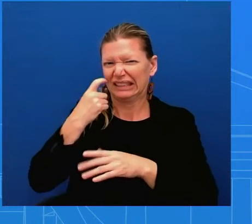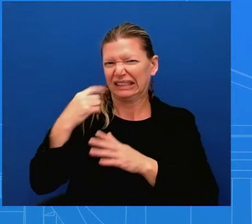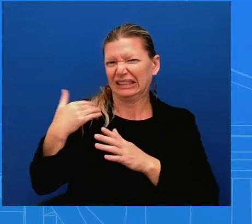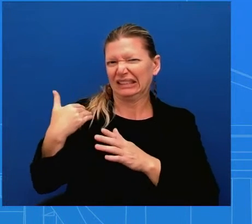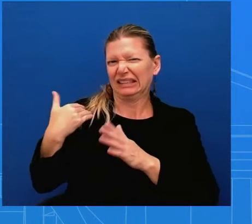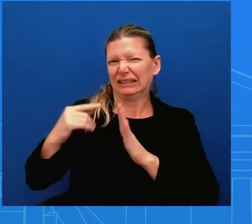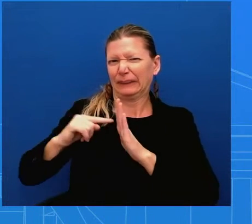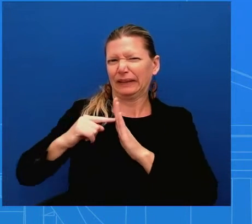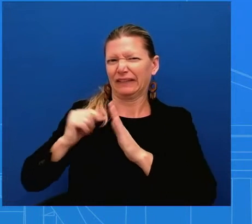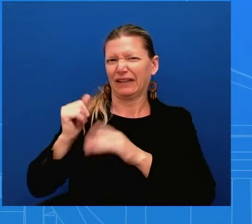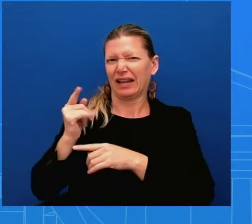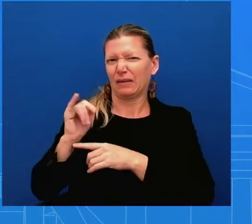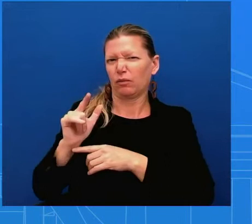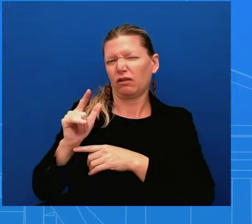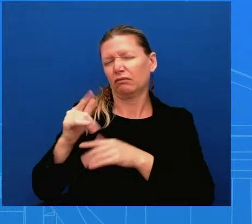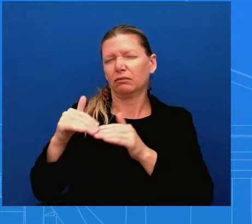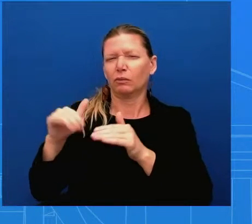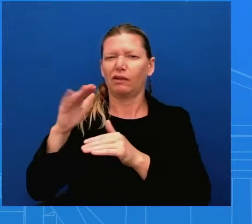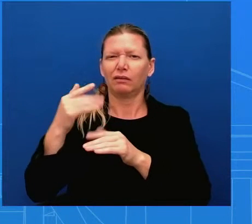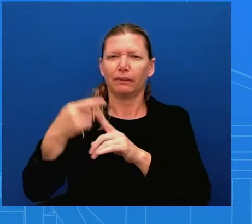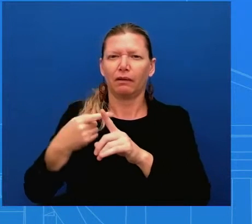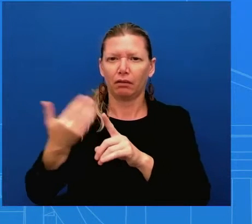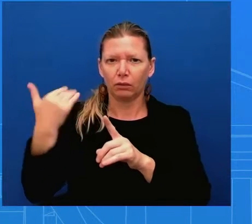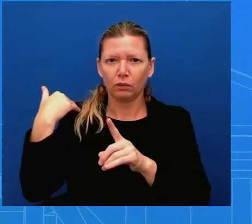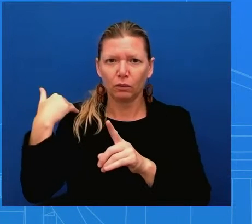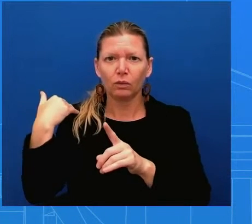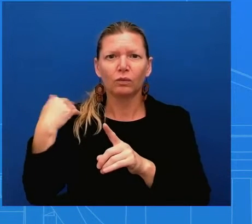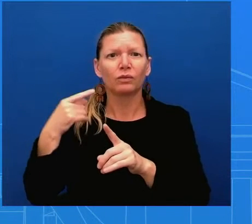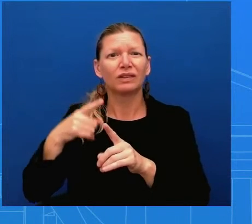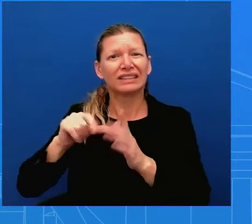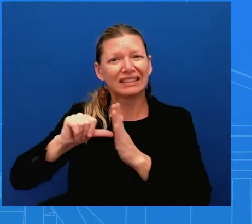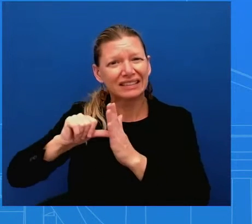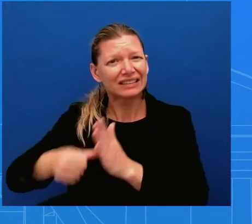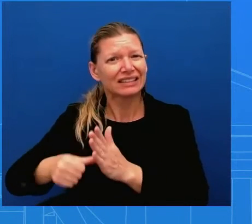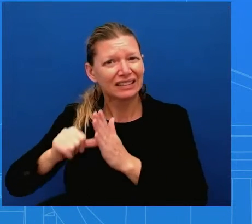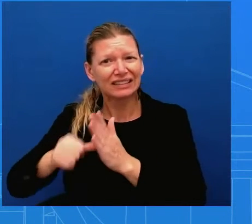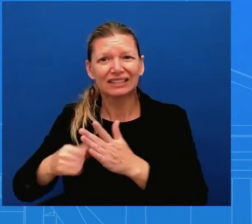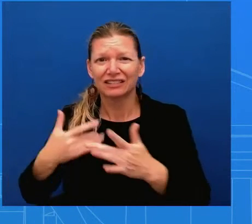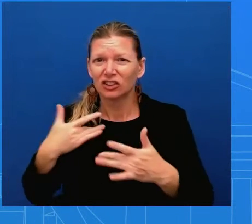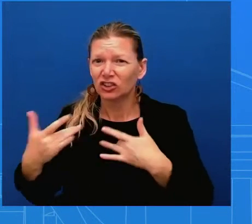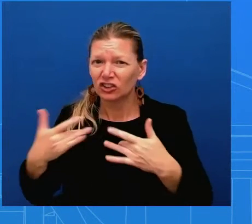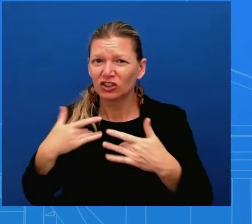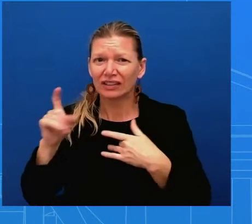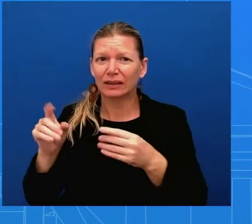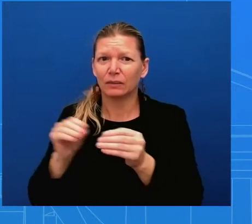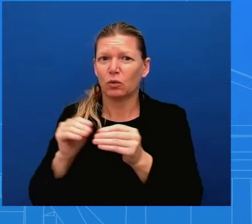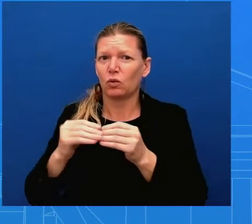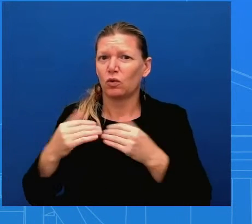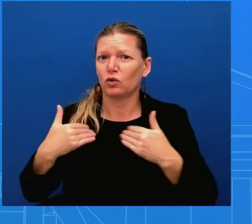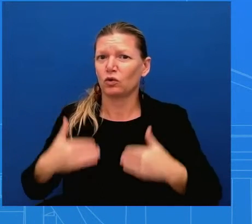So, the premise of your question that I'm now coming to speak about the issue of surging humanitarian assistance